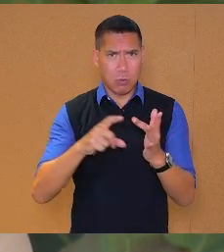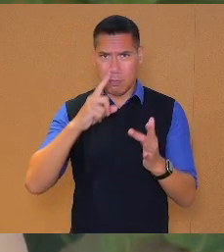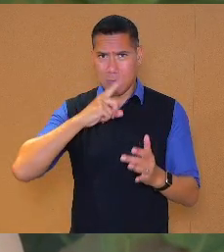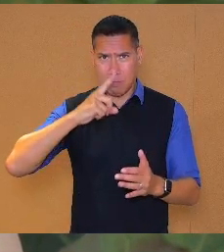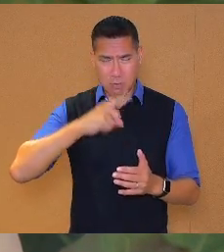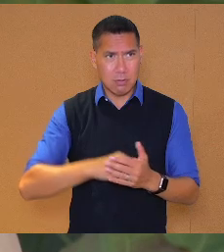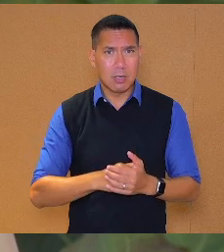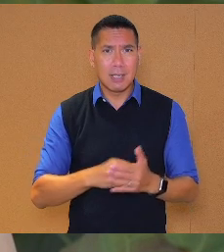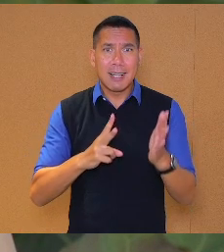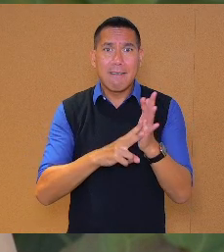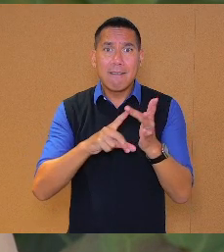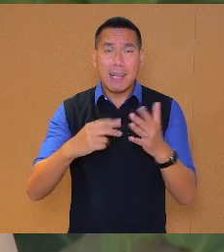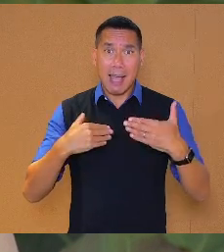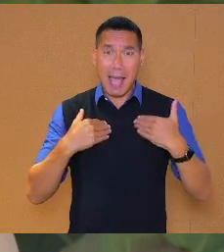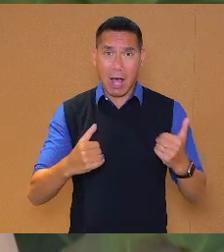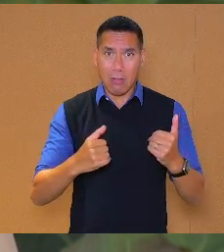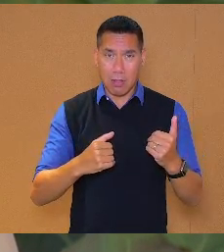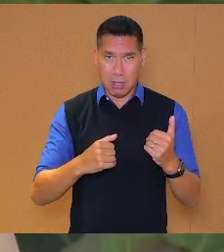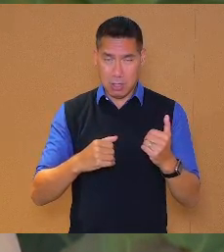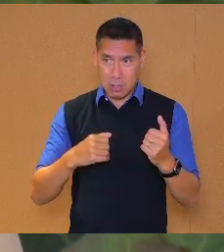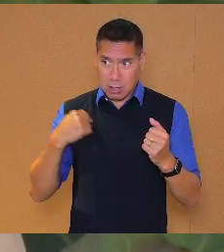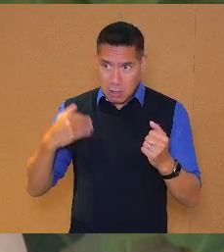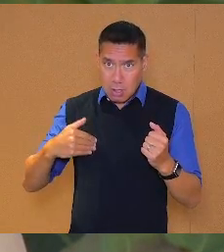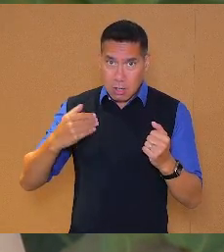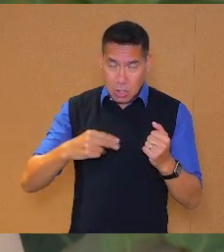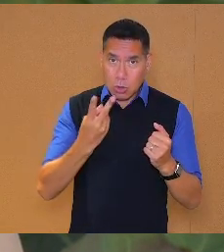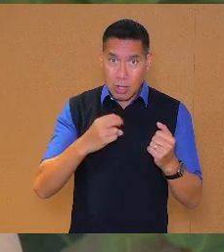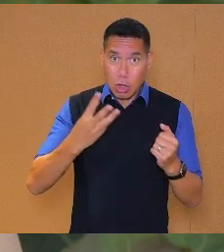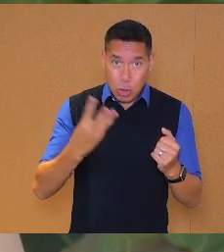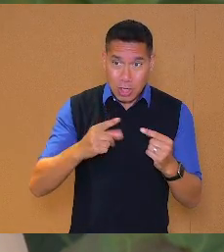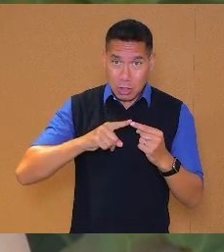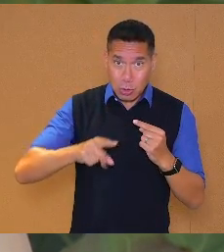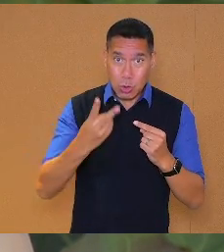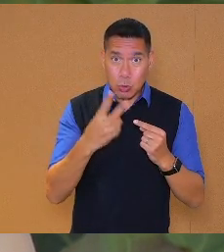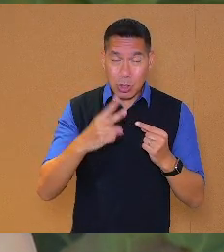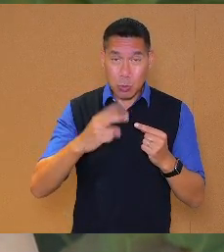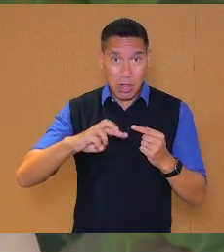the community, underscoring the importance of our work for each and every Victorian. As VicHealth approaches the final two years of its 2013 to 2023 10 year action agenda, it